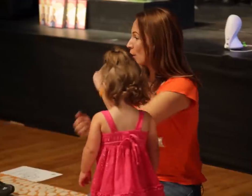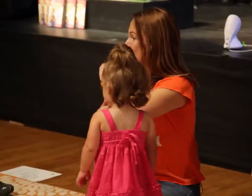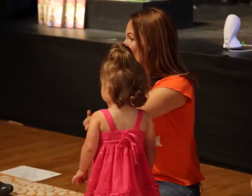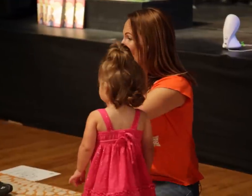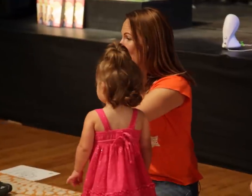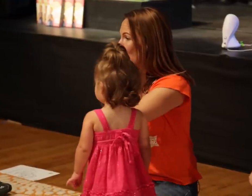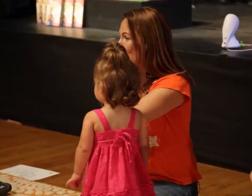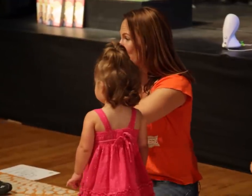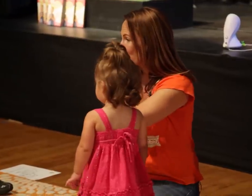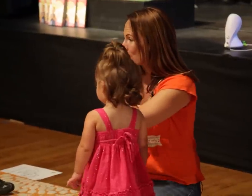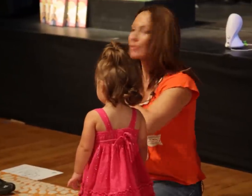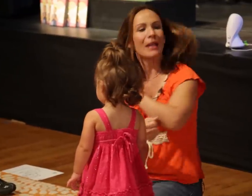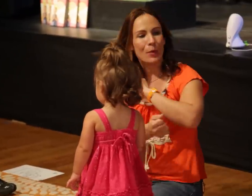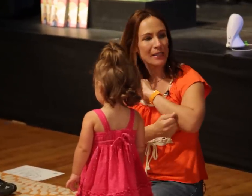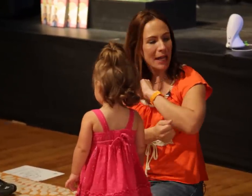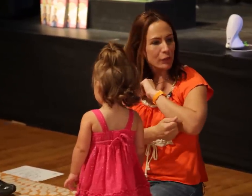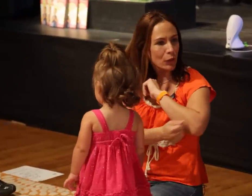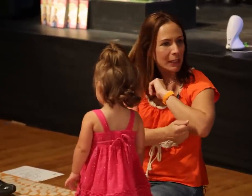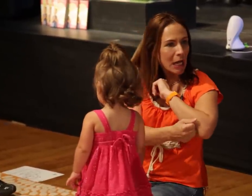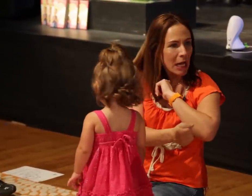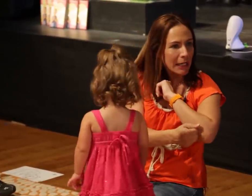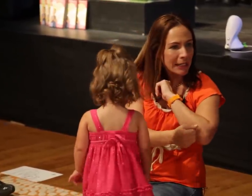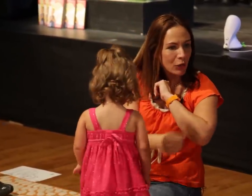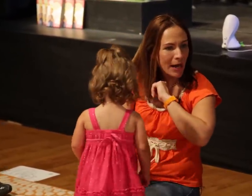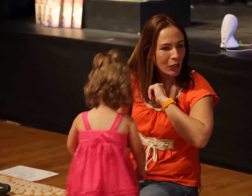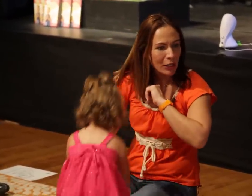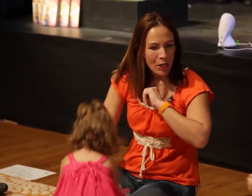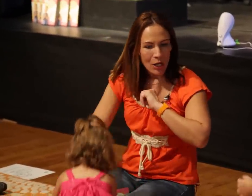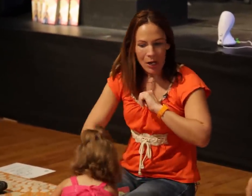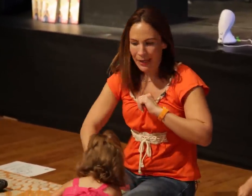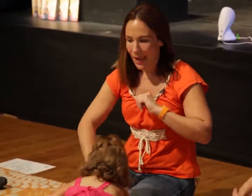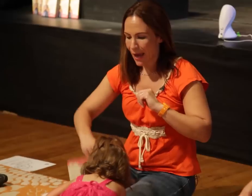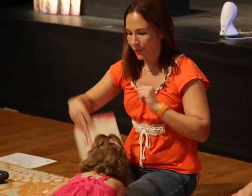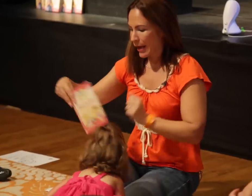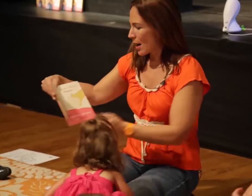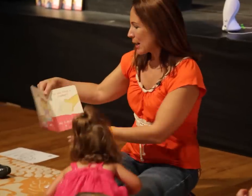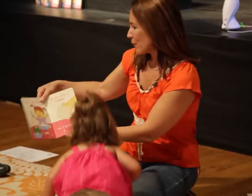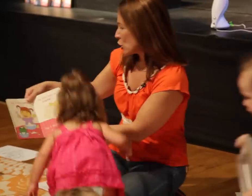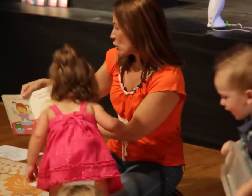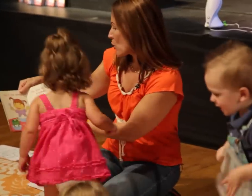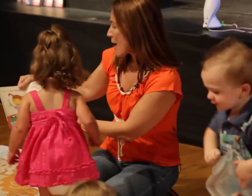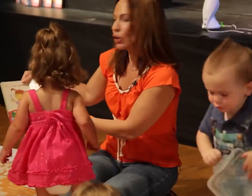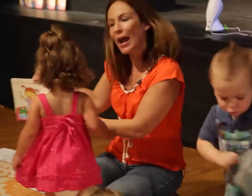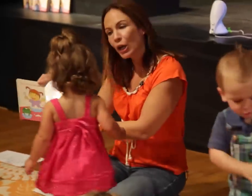Can you guys sign CRACKER? That one is kind of tricky. Hitting CRACKER. Yeah, I got it. Do you have a cracker?